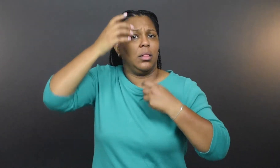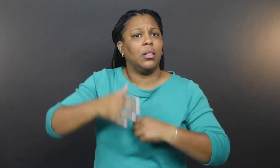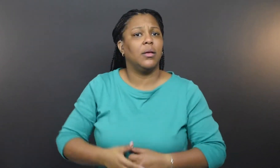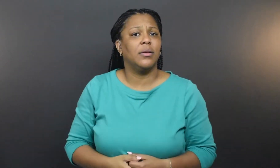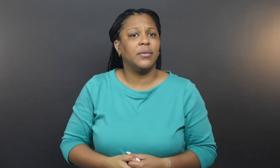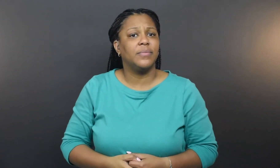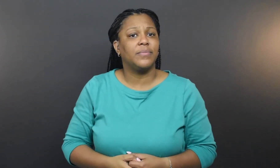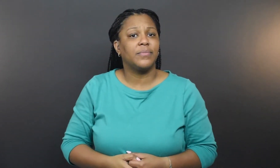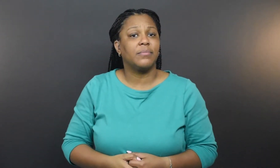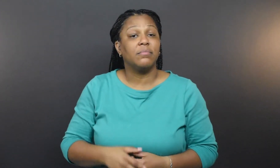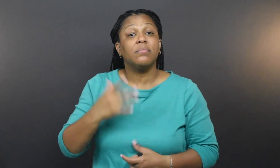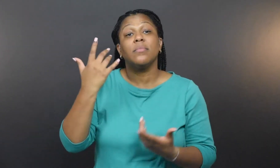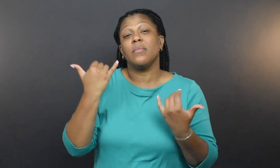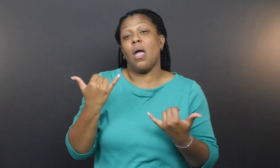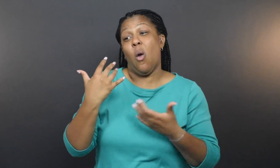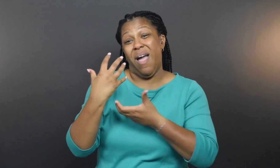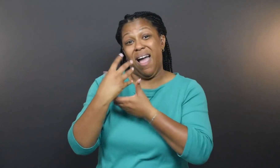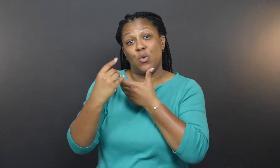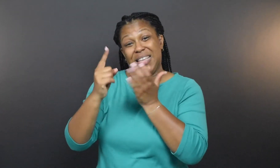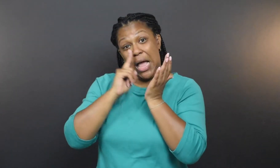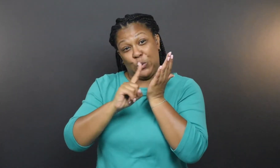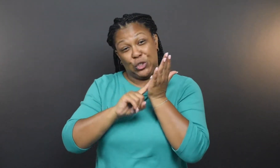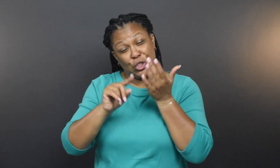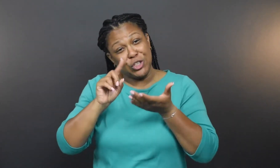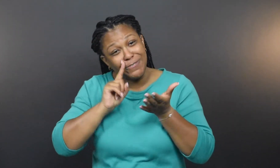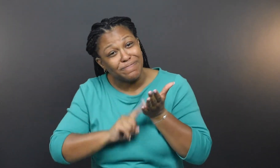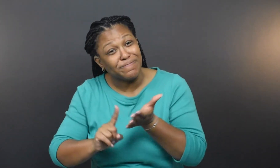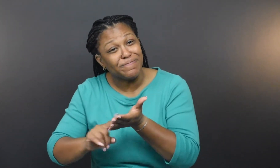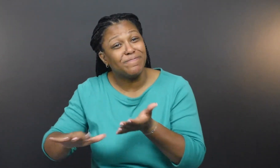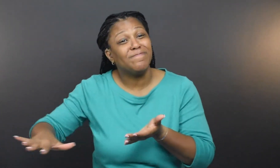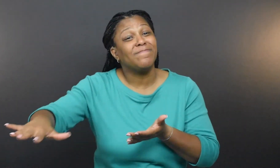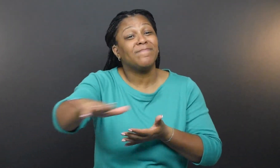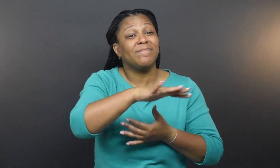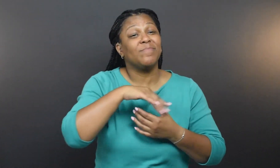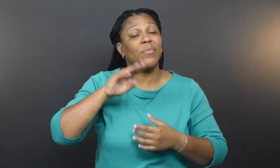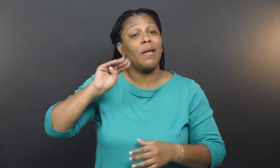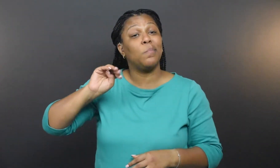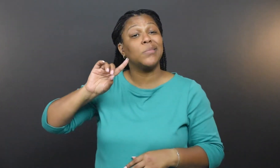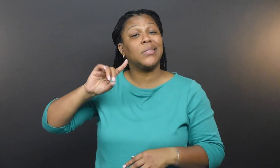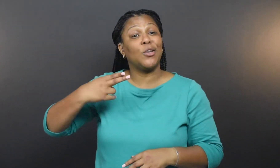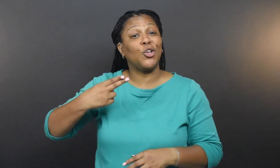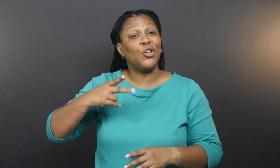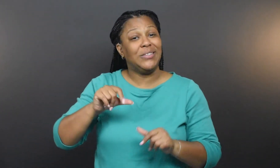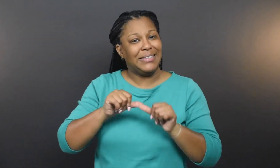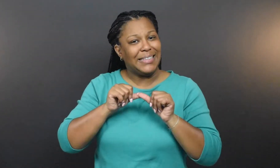Outside research: • MDH keeps abreast of published